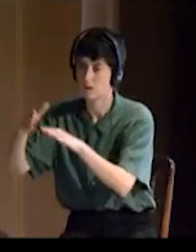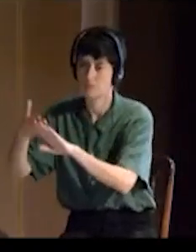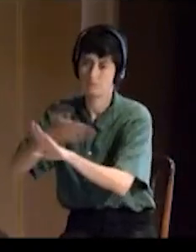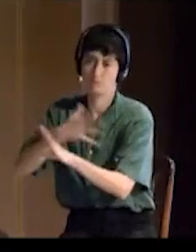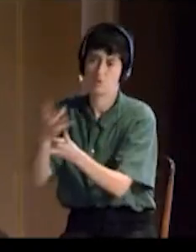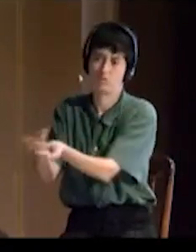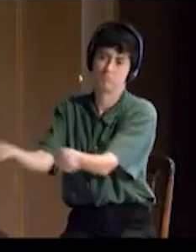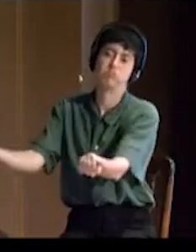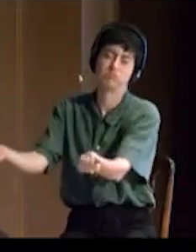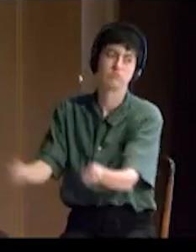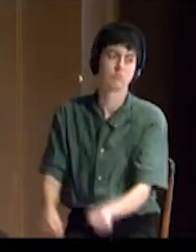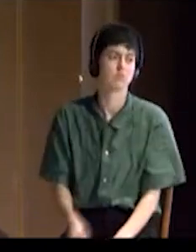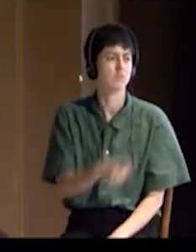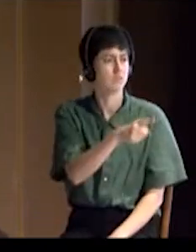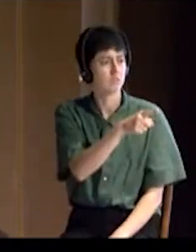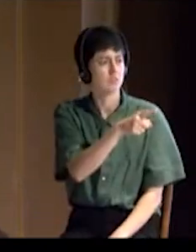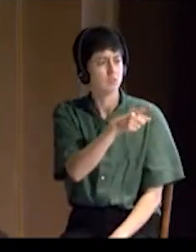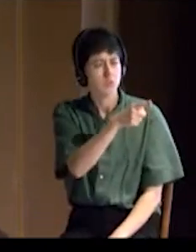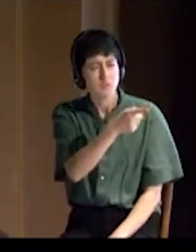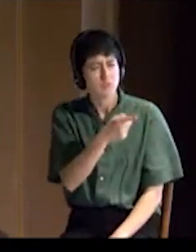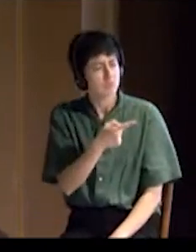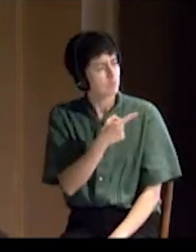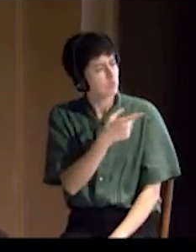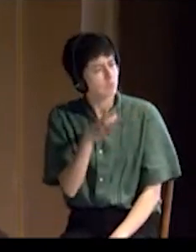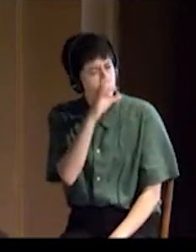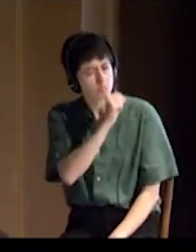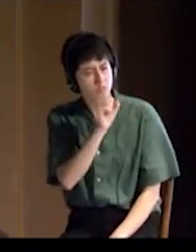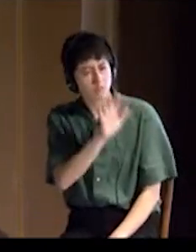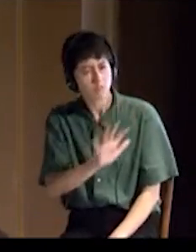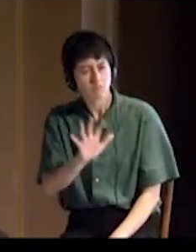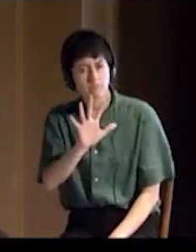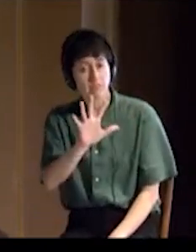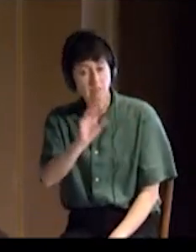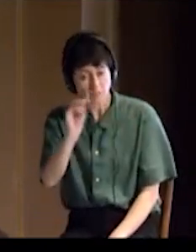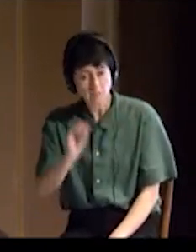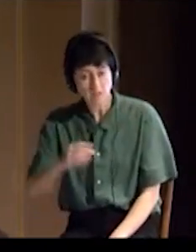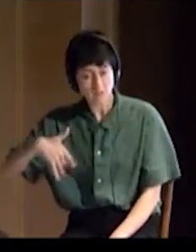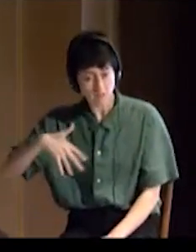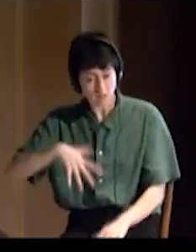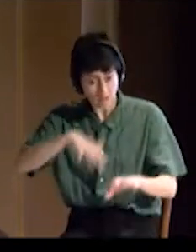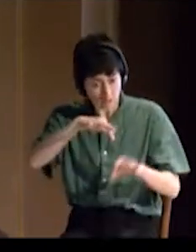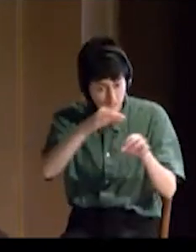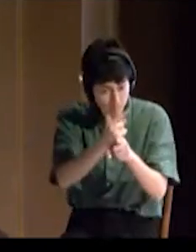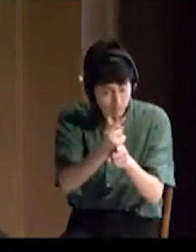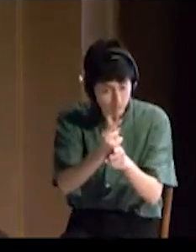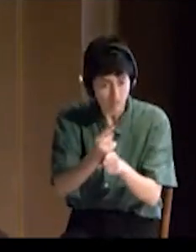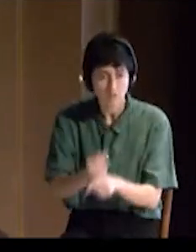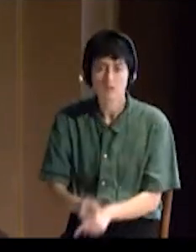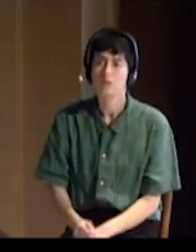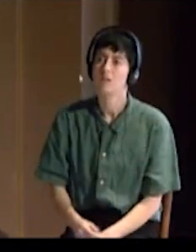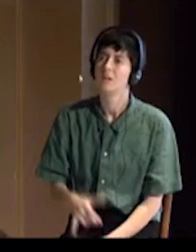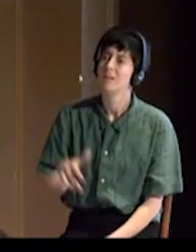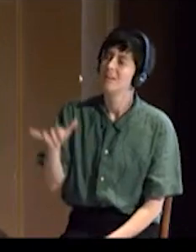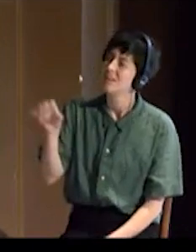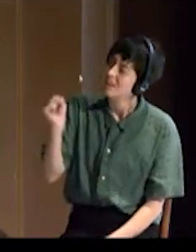Yeah, well, that's, I mean I'm sure, because I know saying a hard number is difficult,